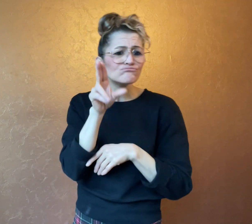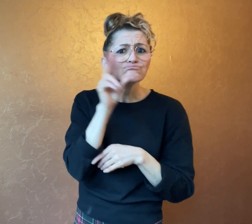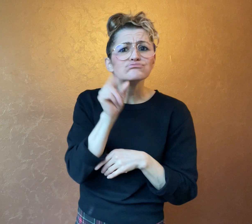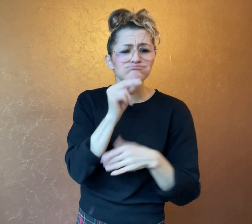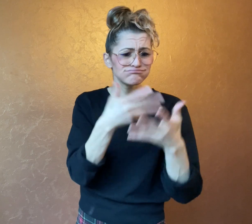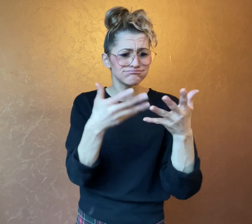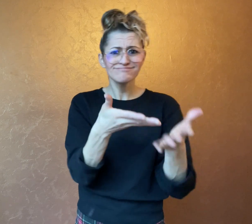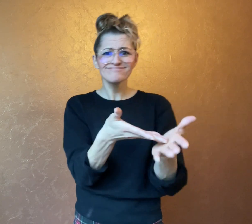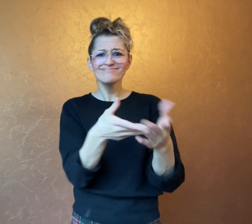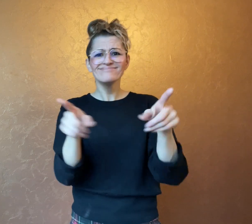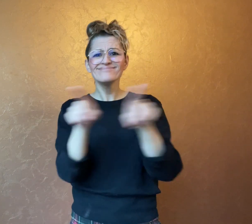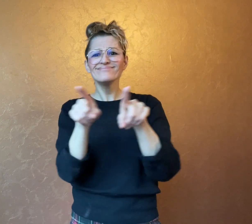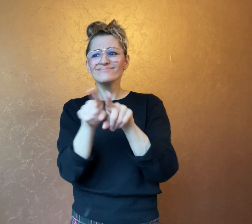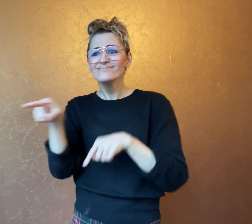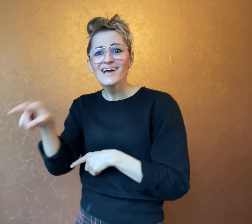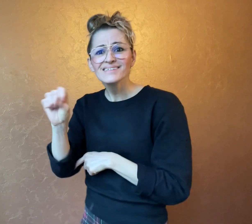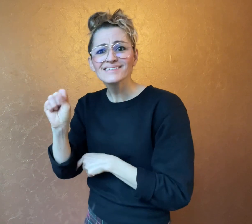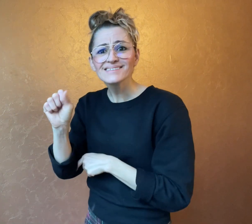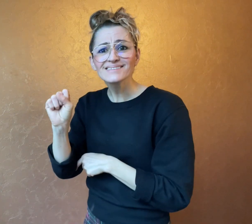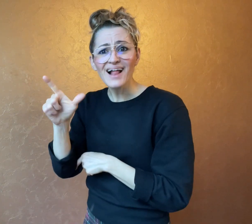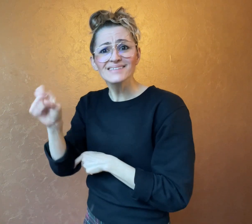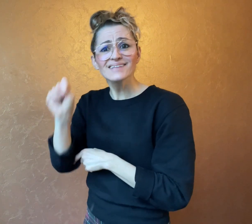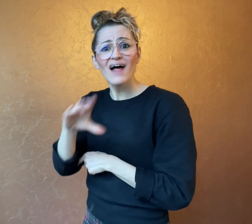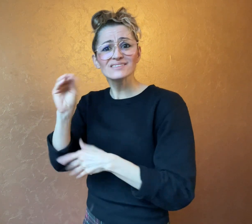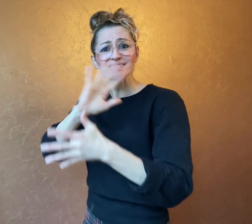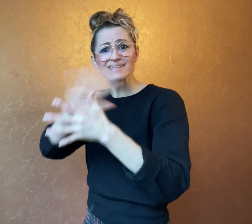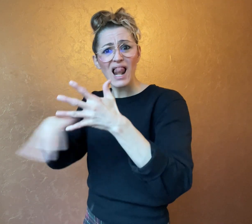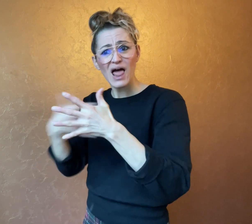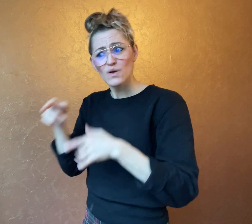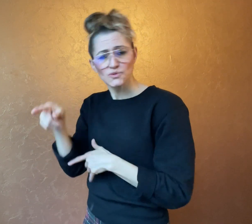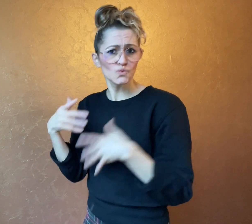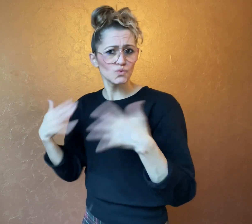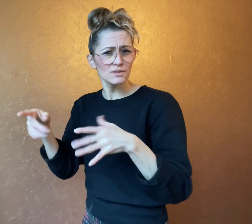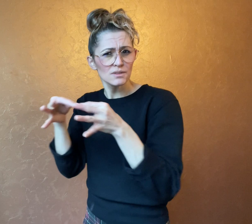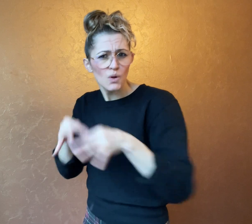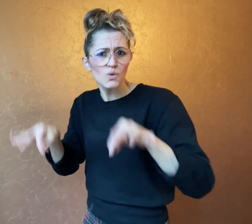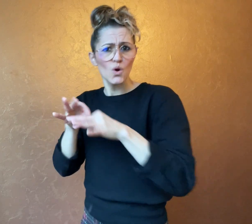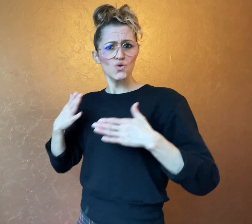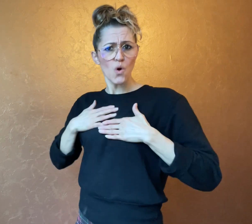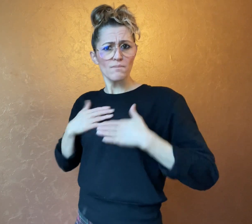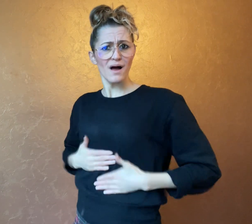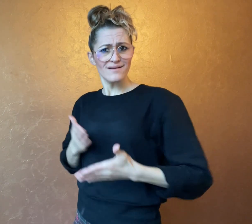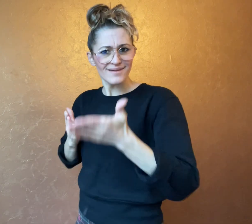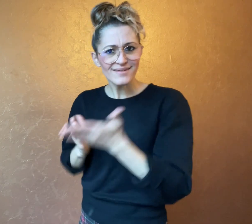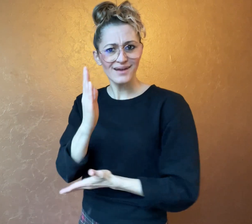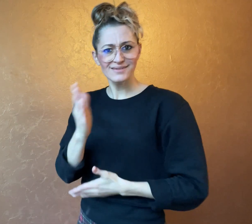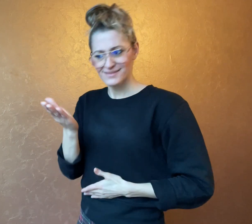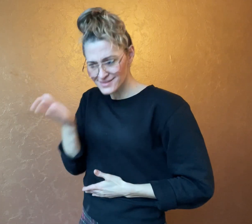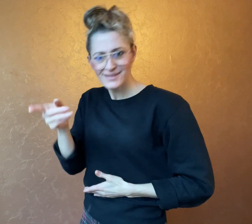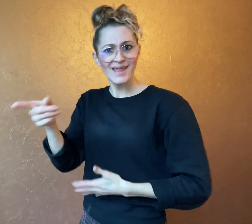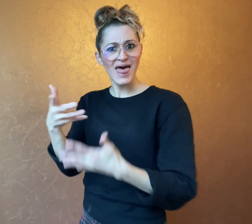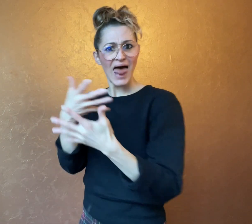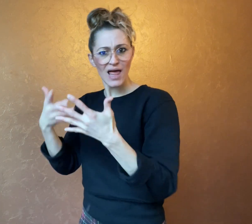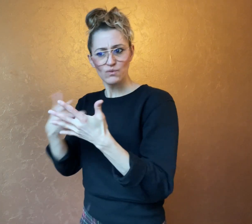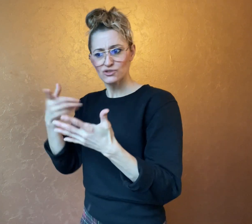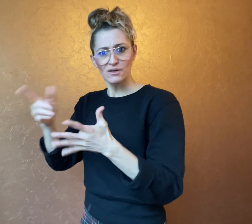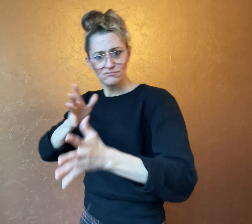a fundamental human right despite still